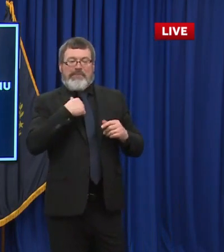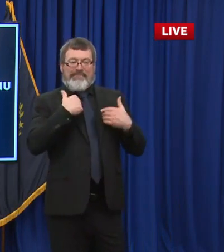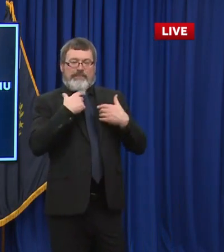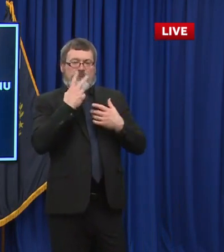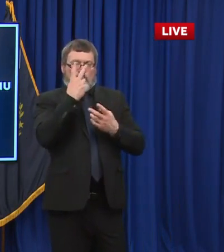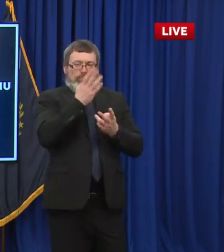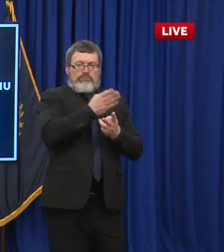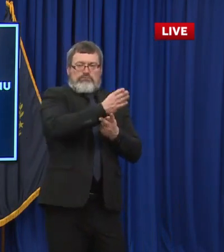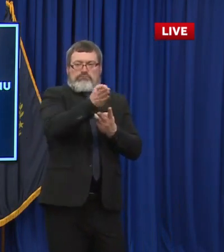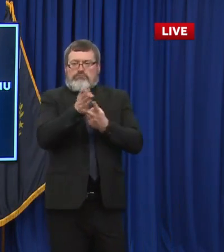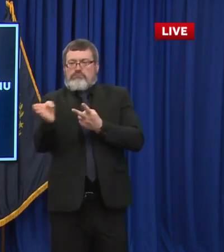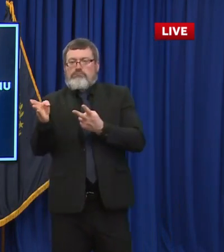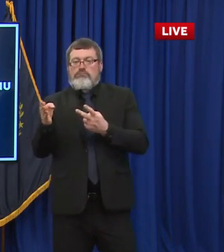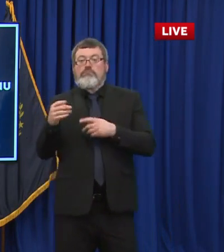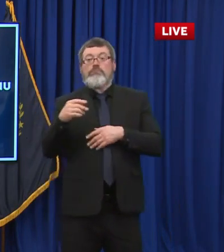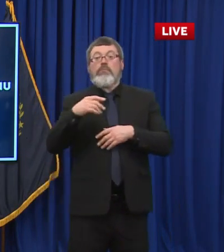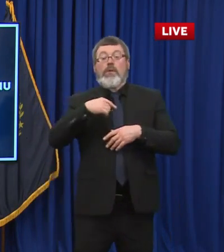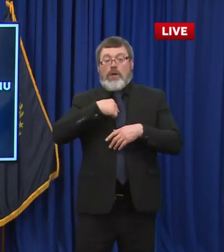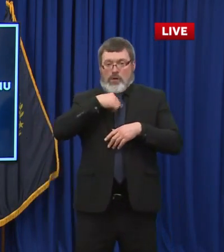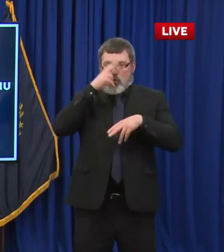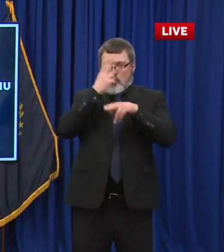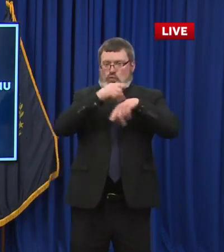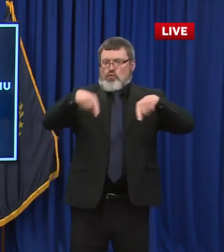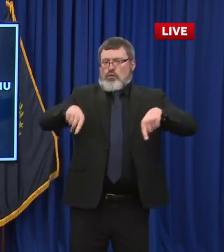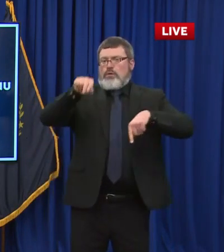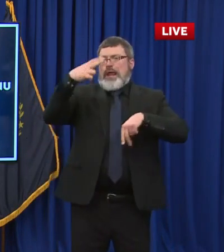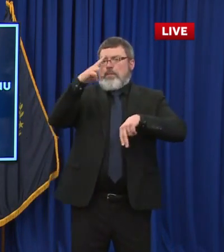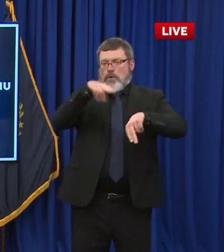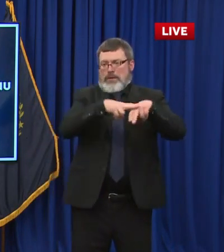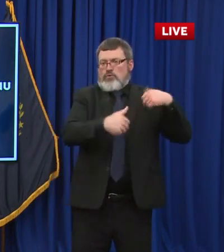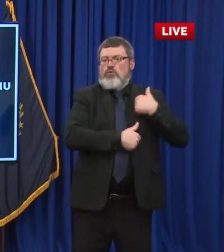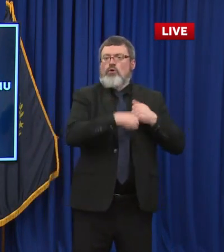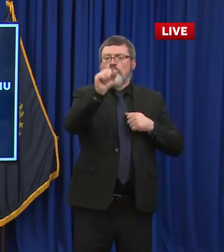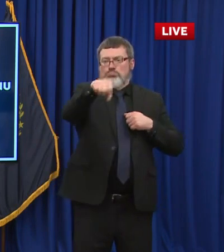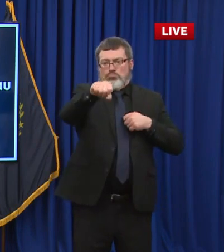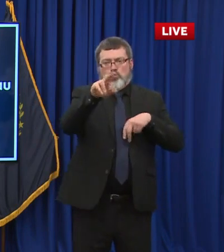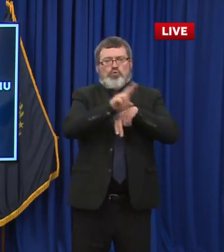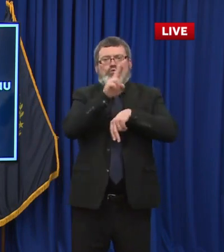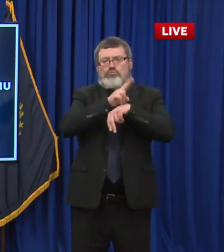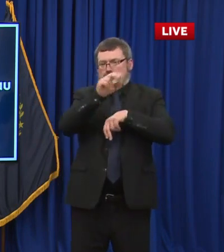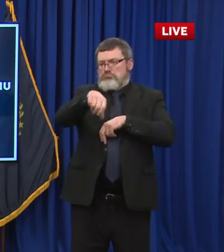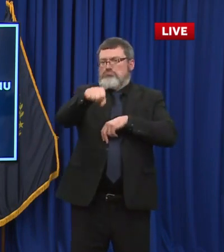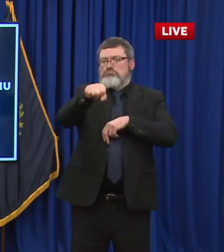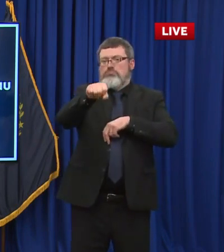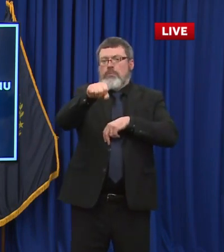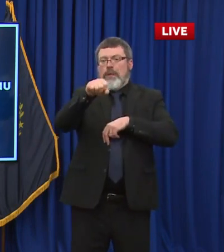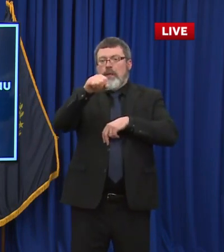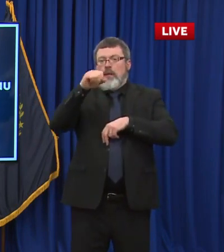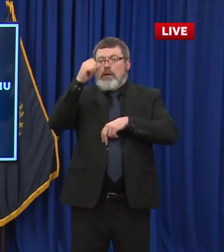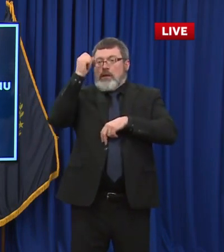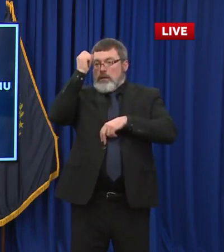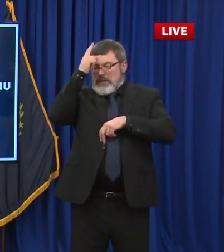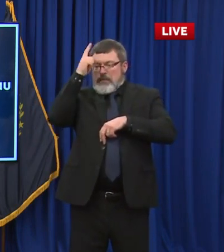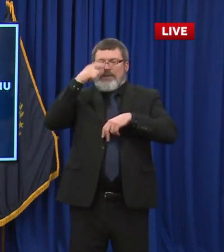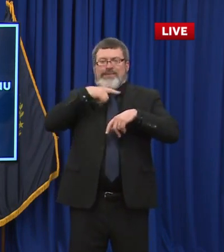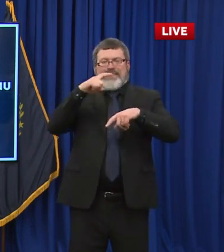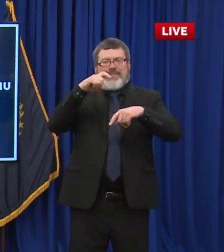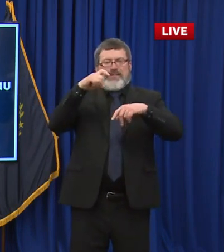SO IN THE FIRST FEW WEEKS, SO JUST TO REALLY TWO ANSWERS THERE. YES, WE WILL BE UTILIZING THE NATIONAL GUARD LIKELY NOT IN THE FIRST COUPLE OF WEEKS.